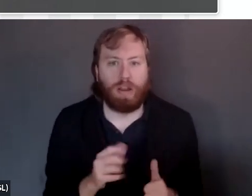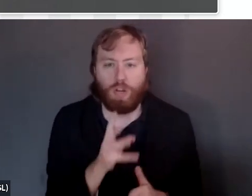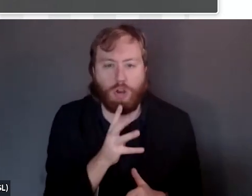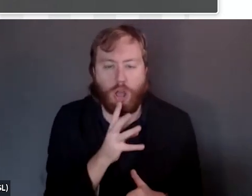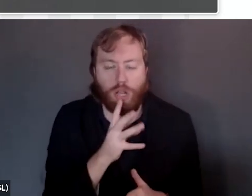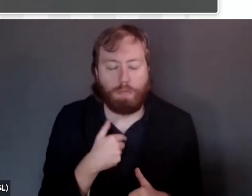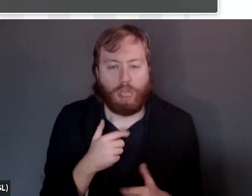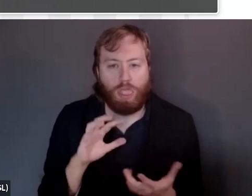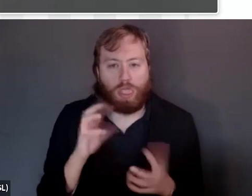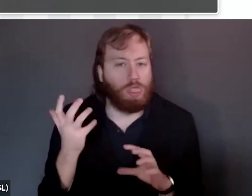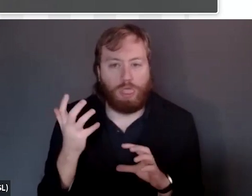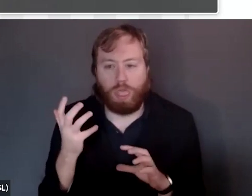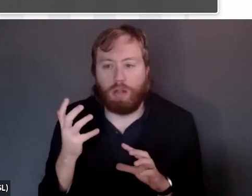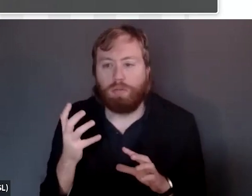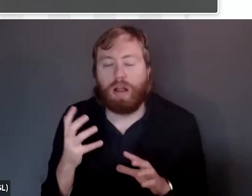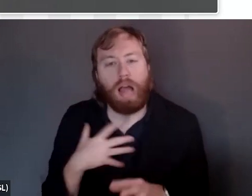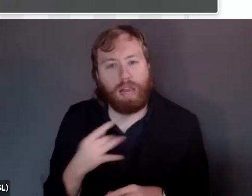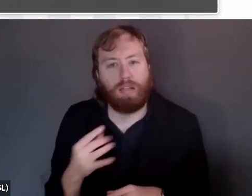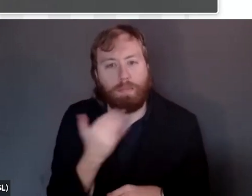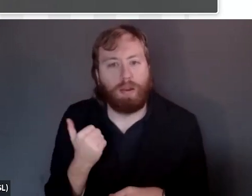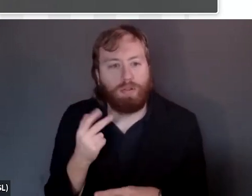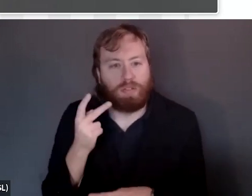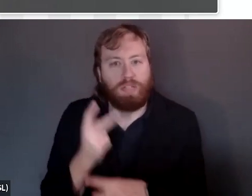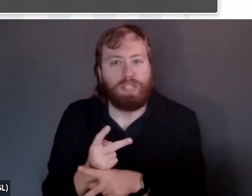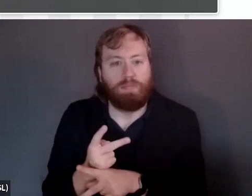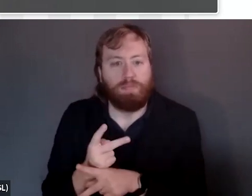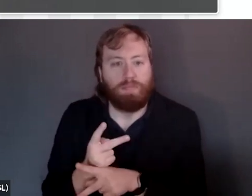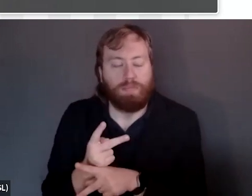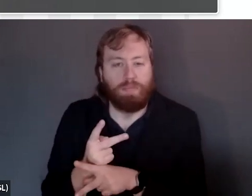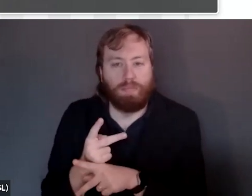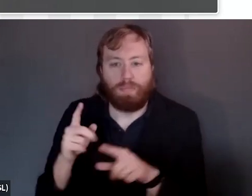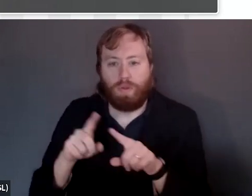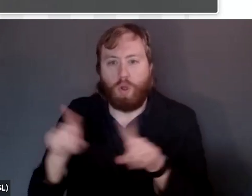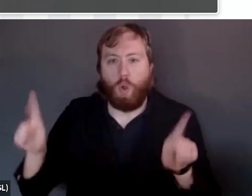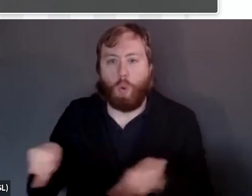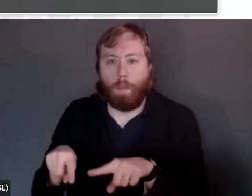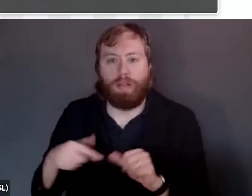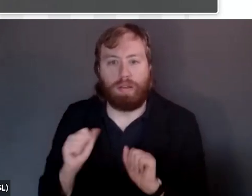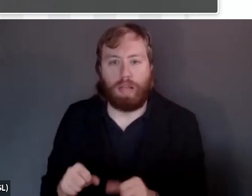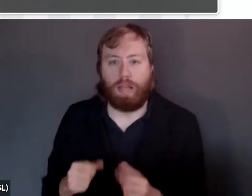I like to just have it open so I can read and see what it's saying and interact with it that way.